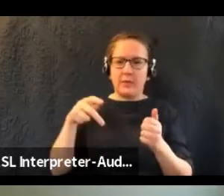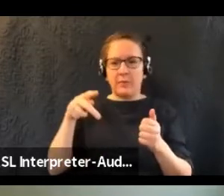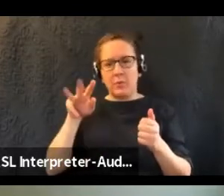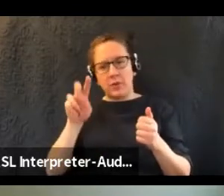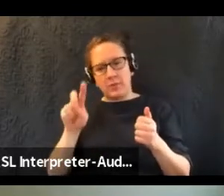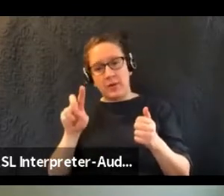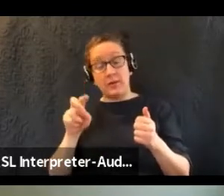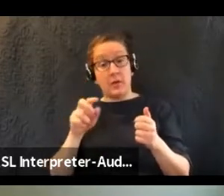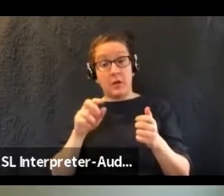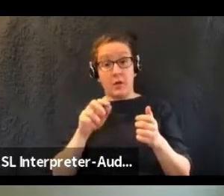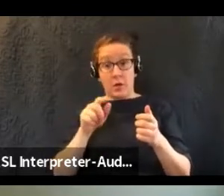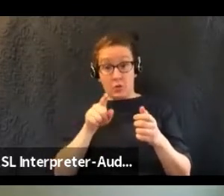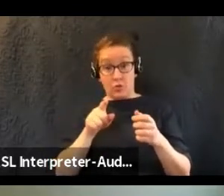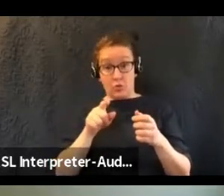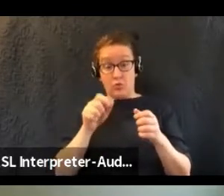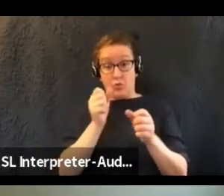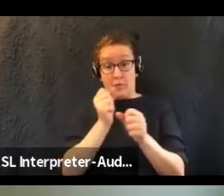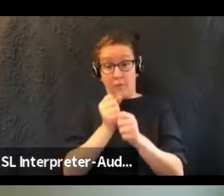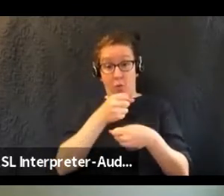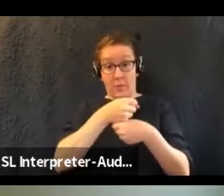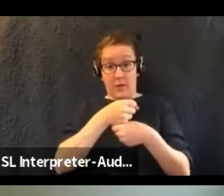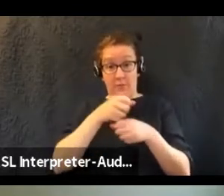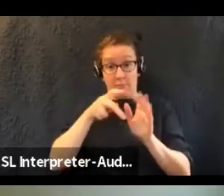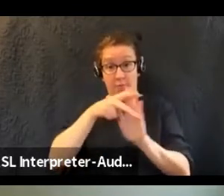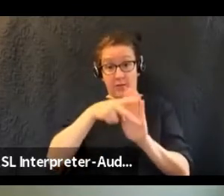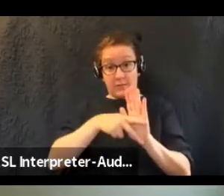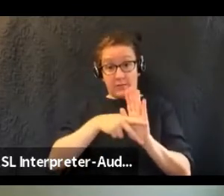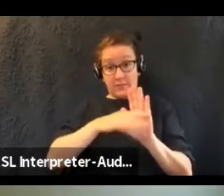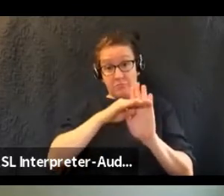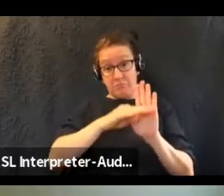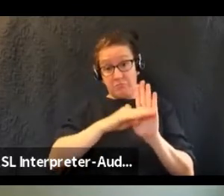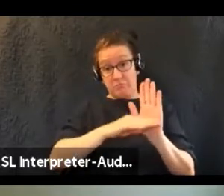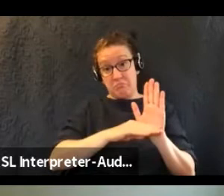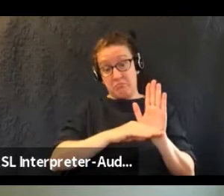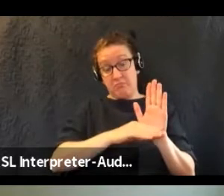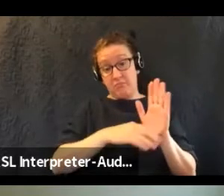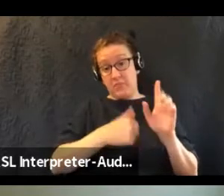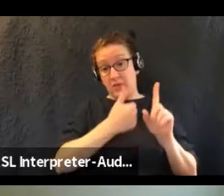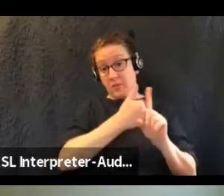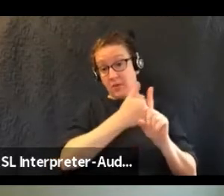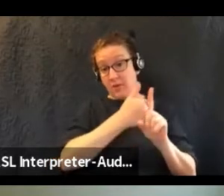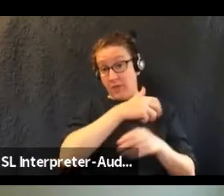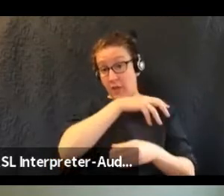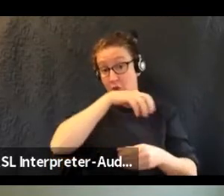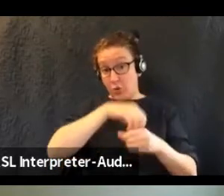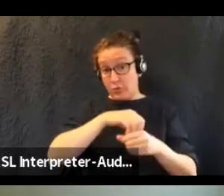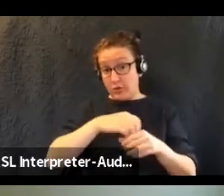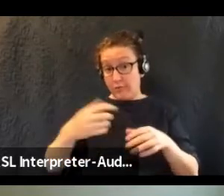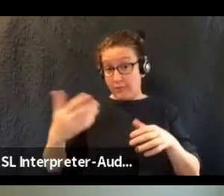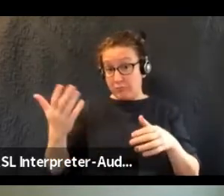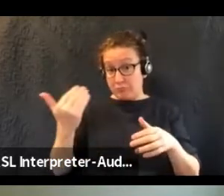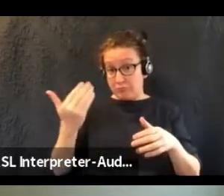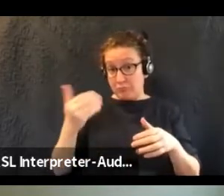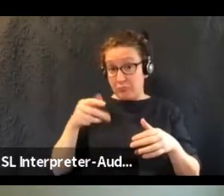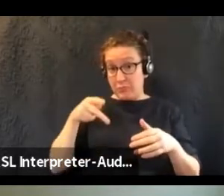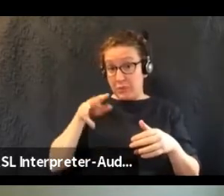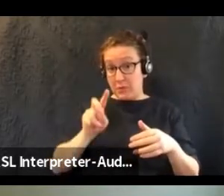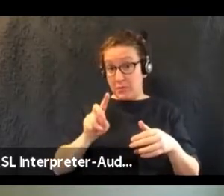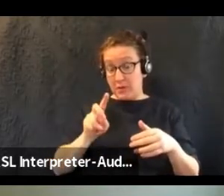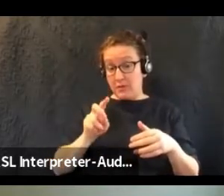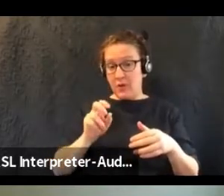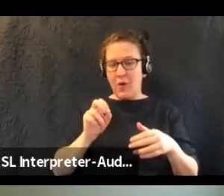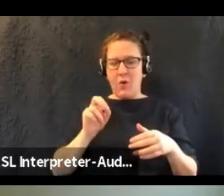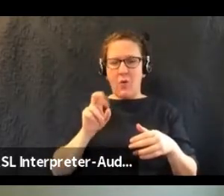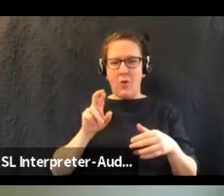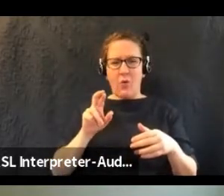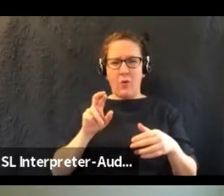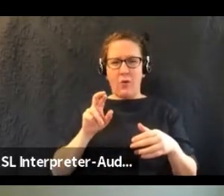are you forming your policies which are inclusive of people with disabilities or would unintentionally